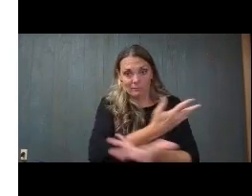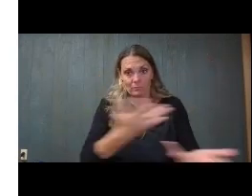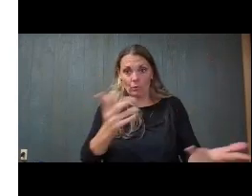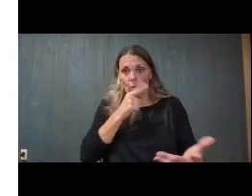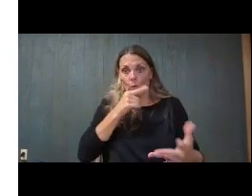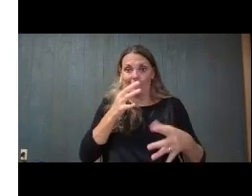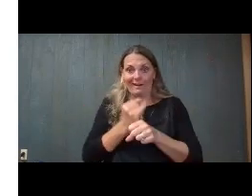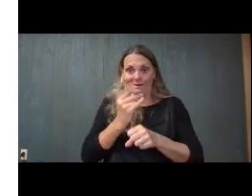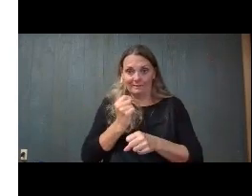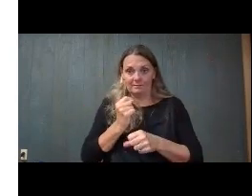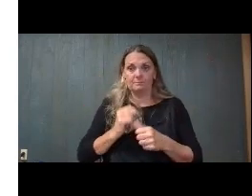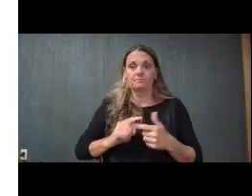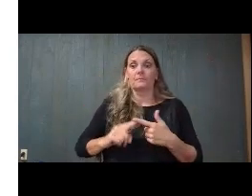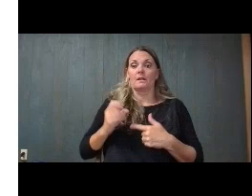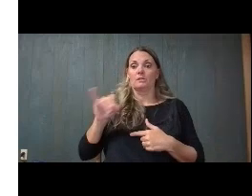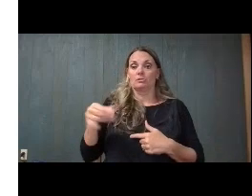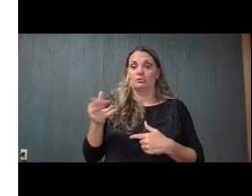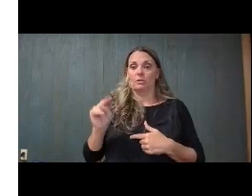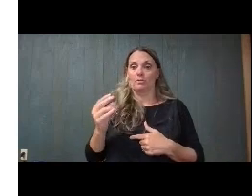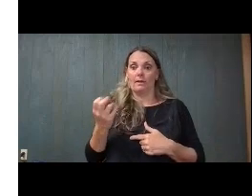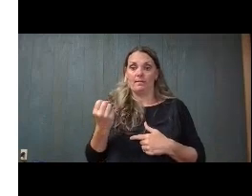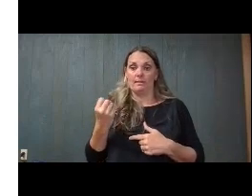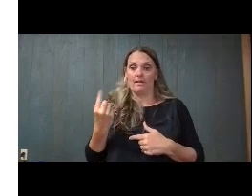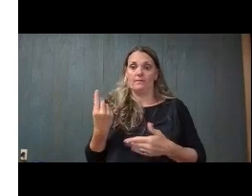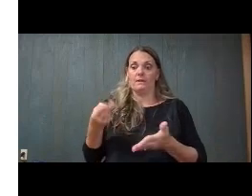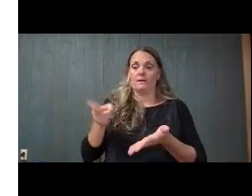January 11th contract development begins